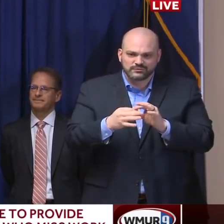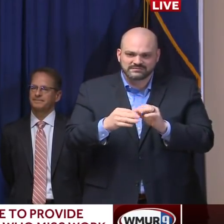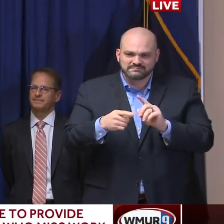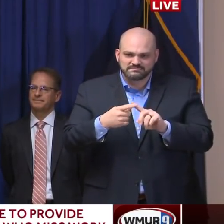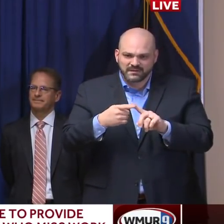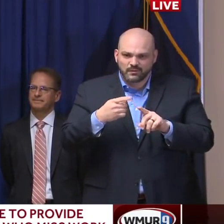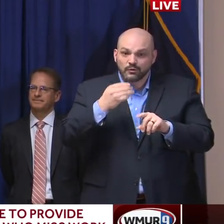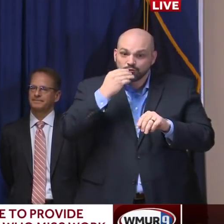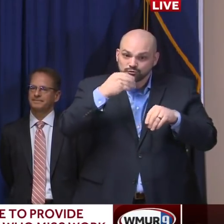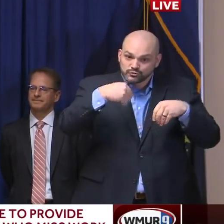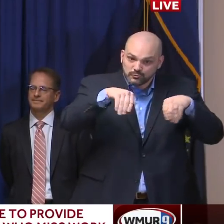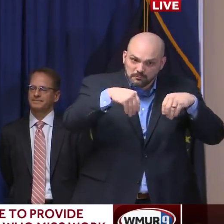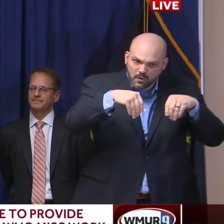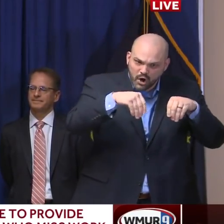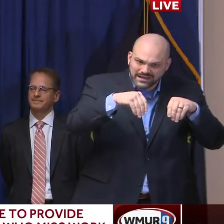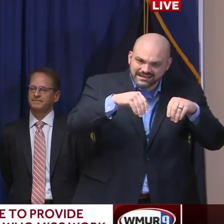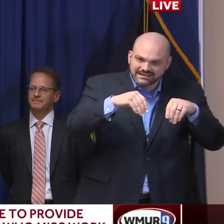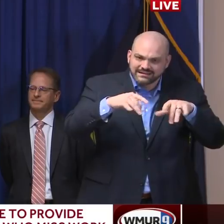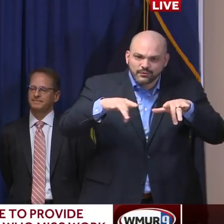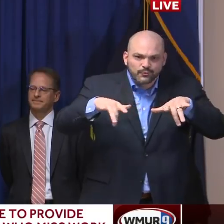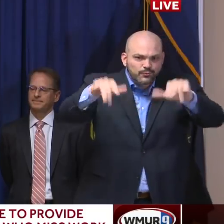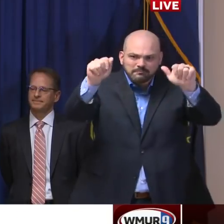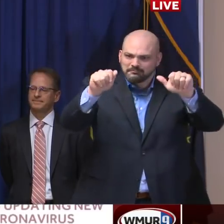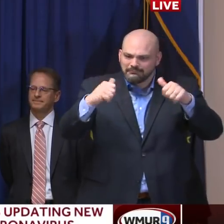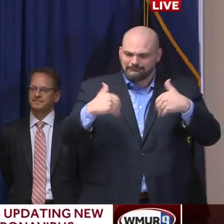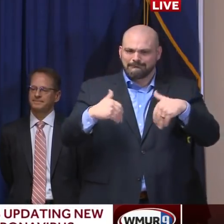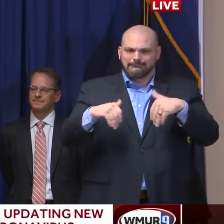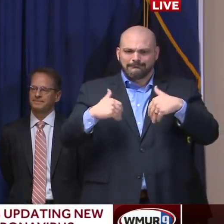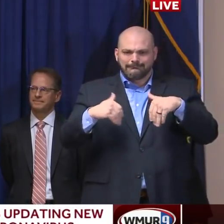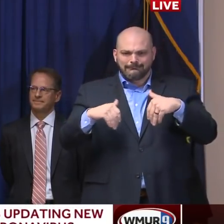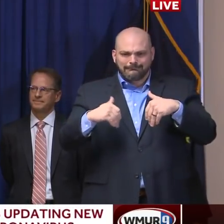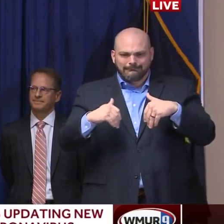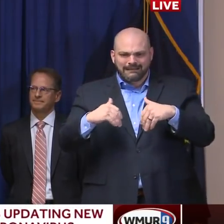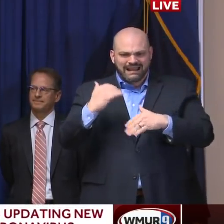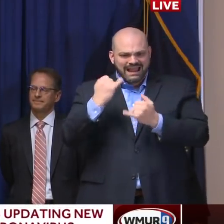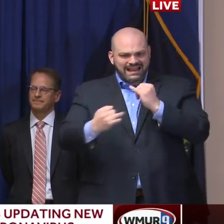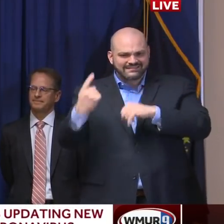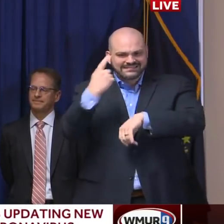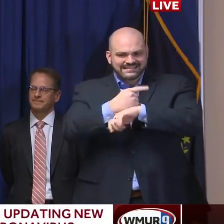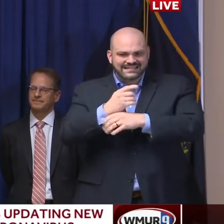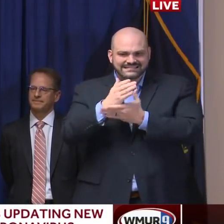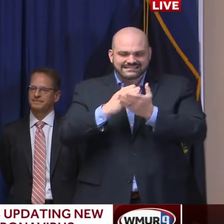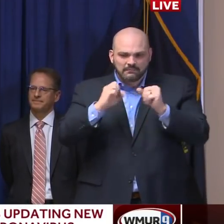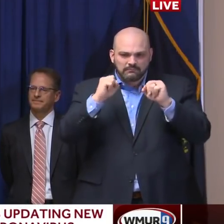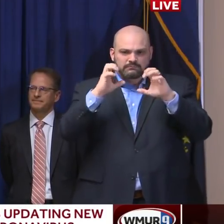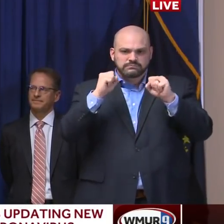WE SEE A LOT OF STORIES IN THE MEDIA RIGHT NOW WITH THE RUN ON SUPERMARKETS AND ALL OF THIS.